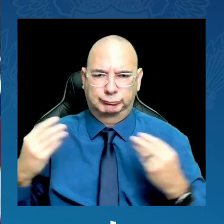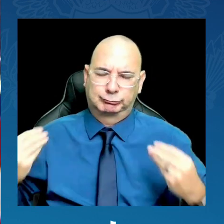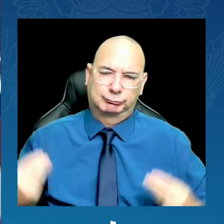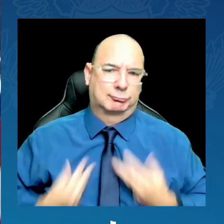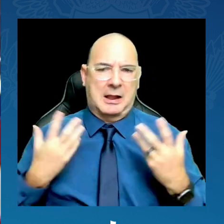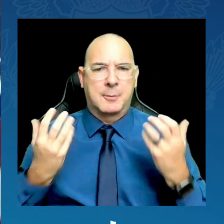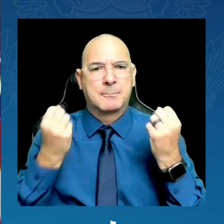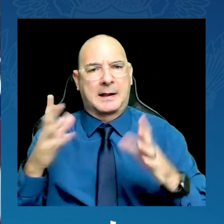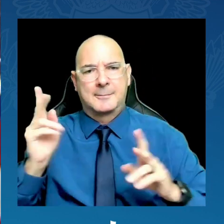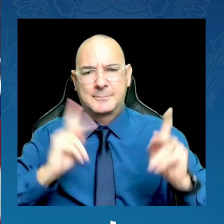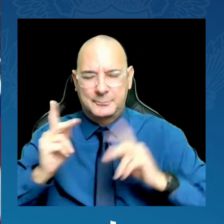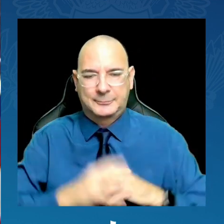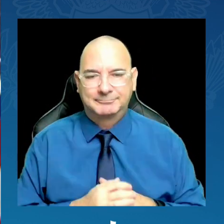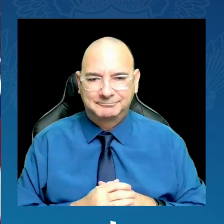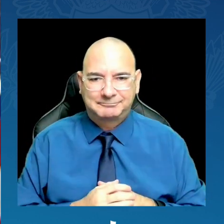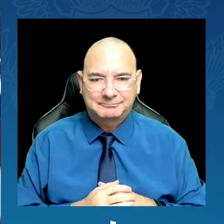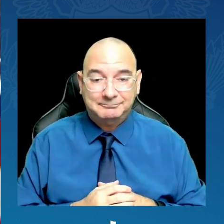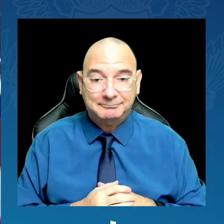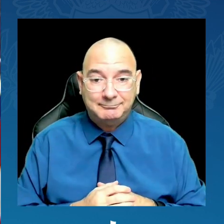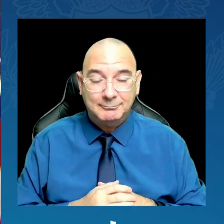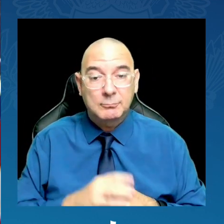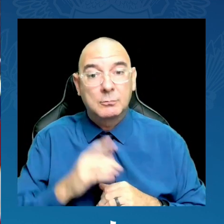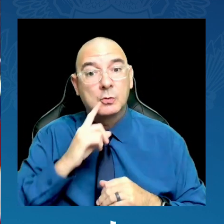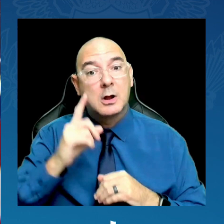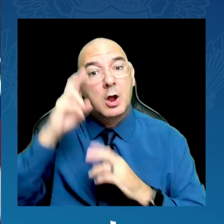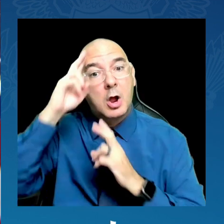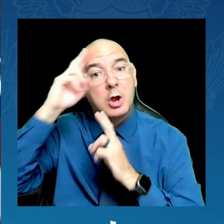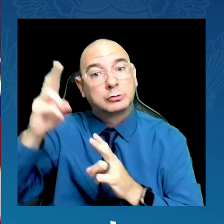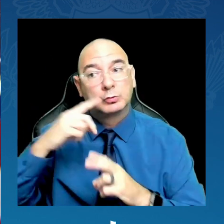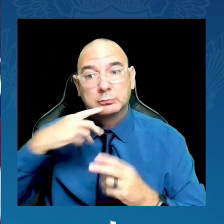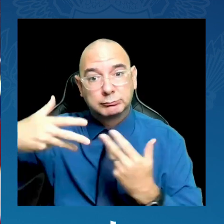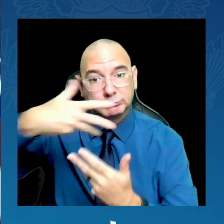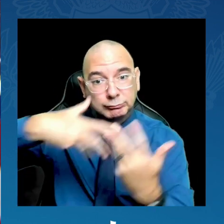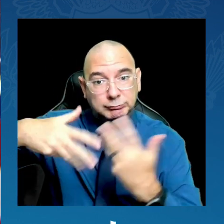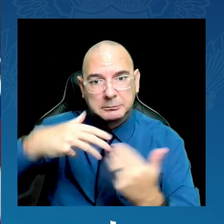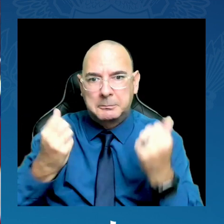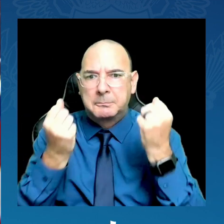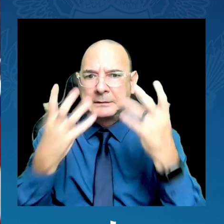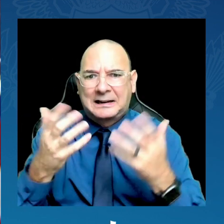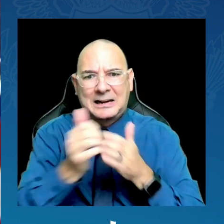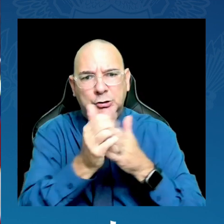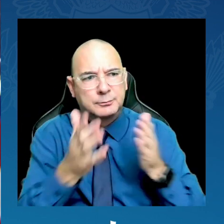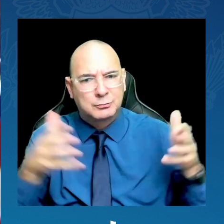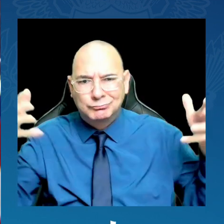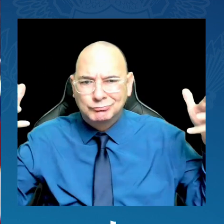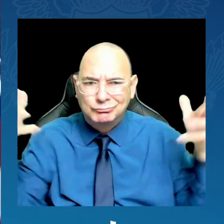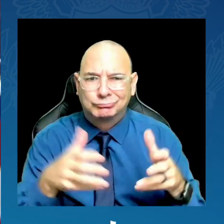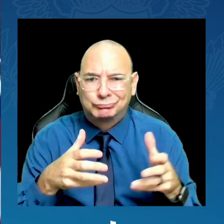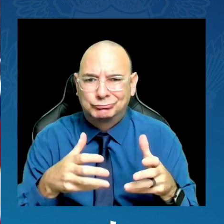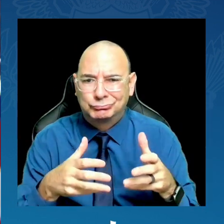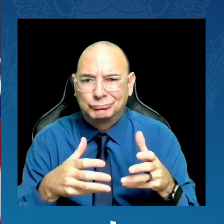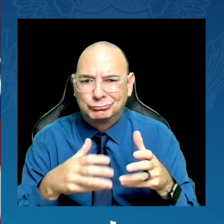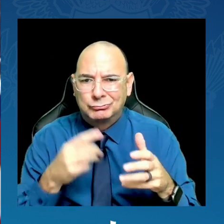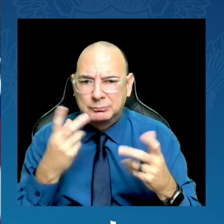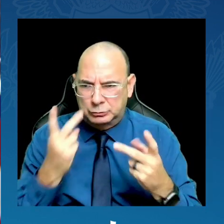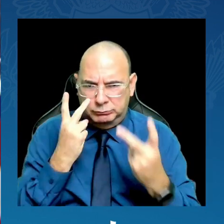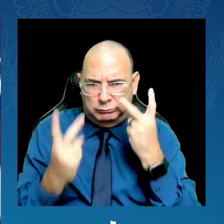It is truly an honor to be with so many leaders here today. I've had the chance to visit with quite a few of you this morning.